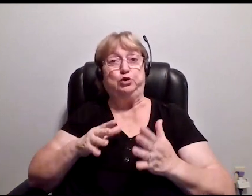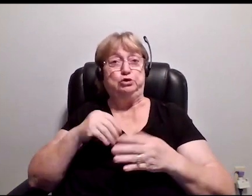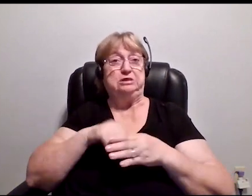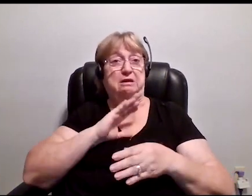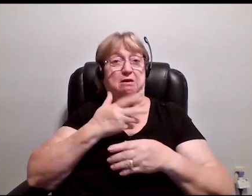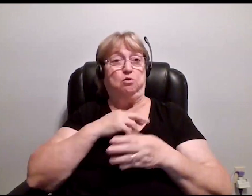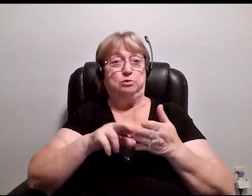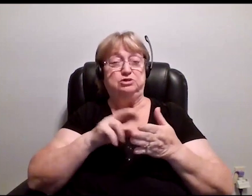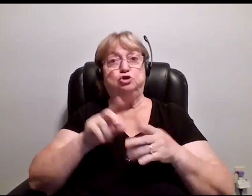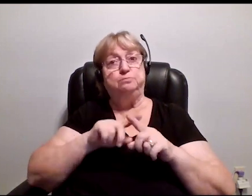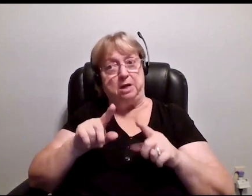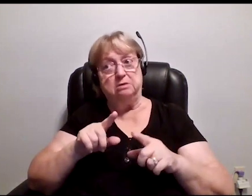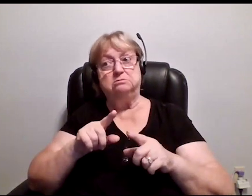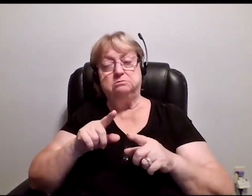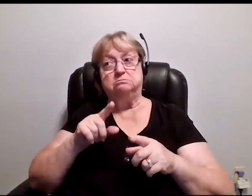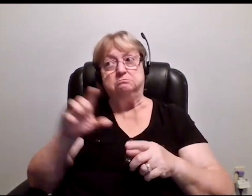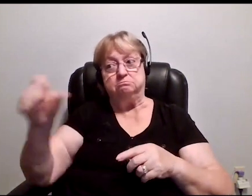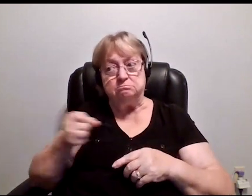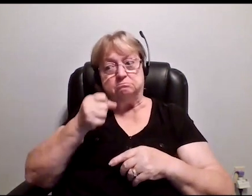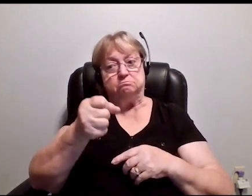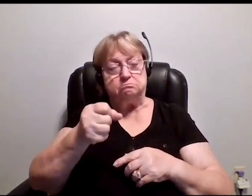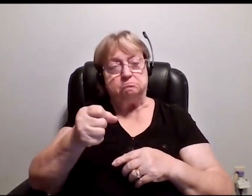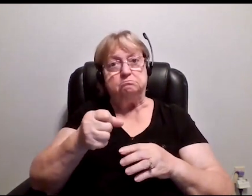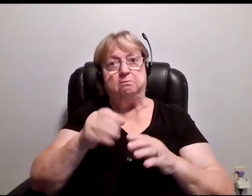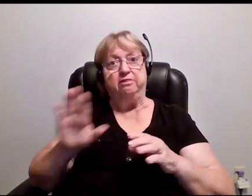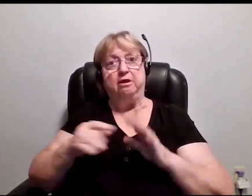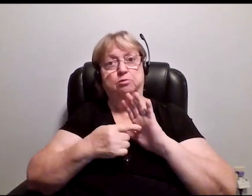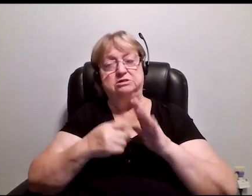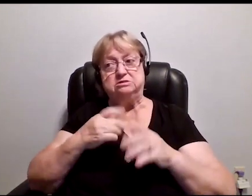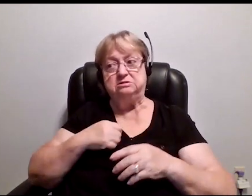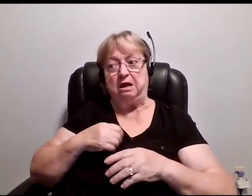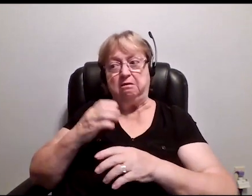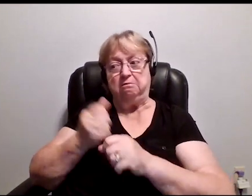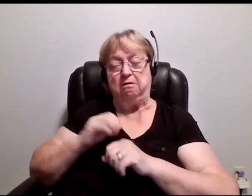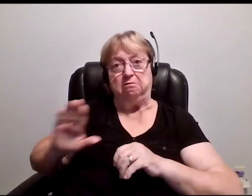and instead stating their presence and looking for the unique impacts of the different studies